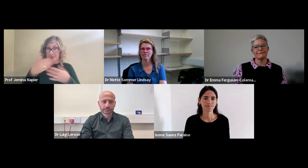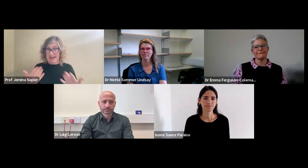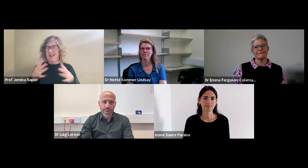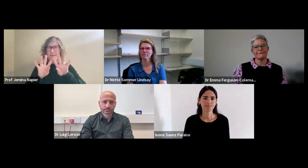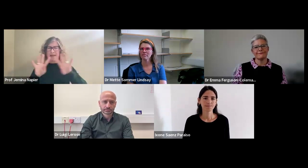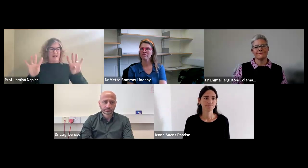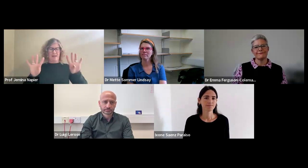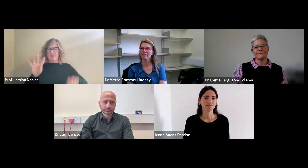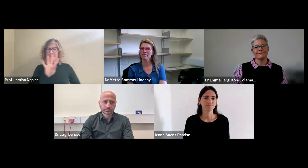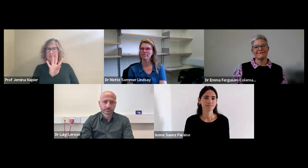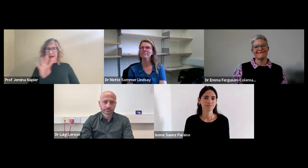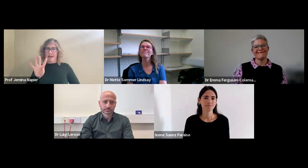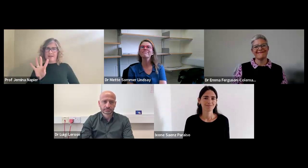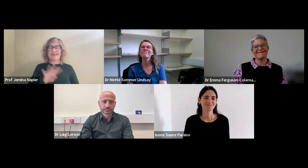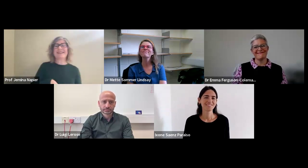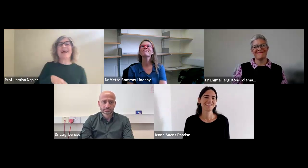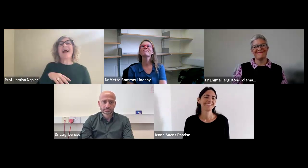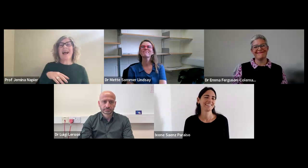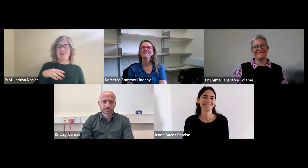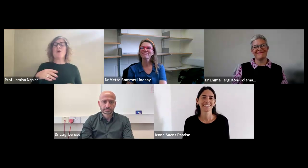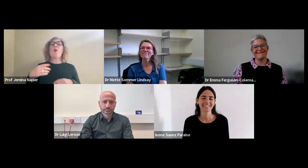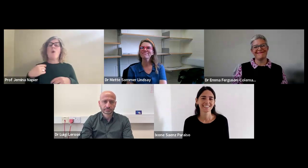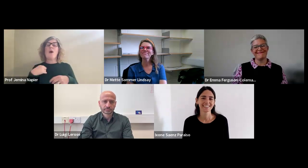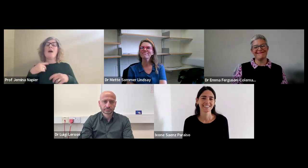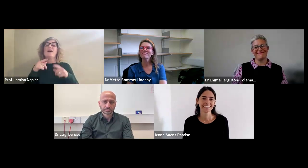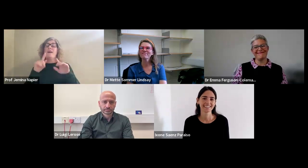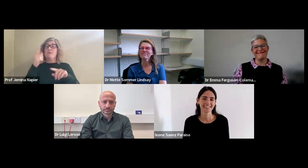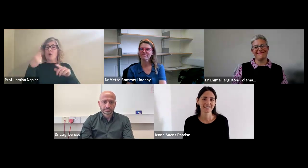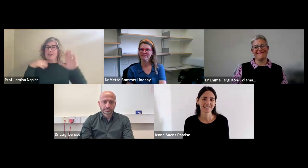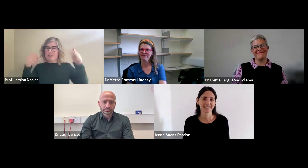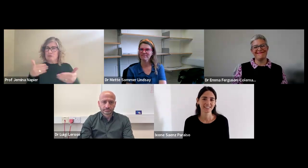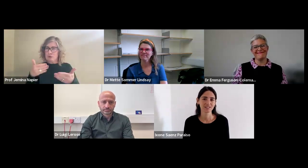have with us for this afternoon session... (how should you sign it?) anyway, the panel.